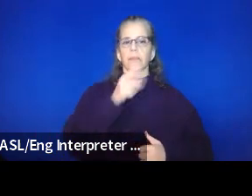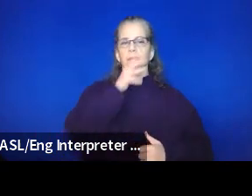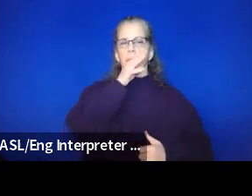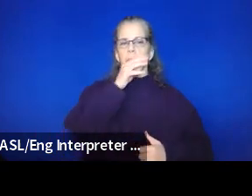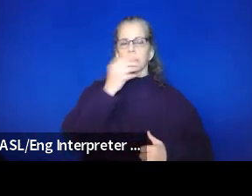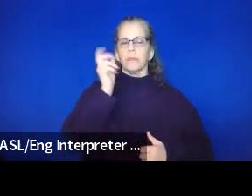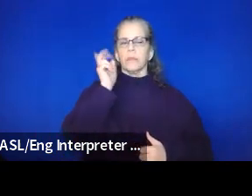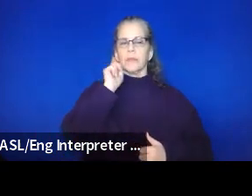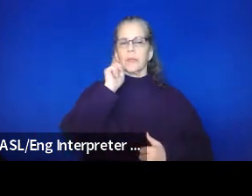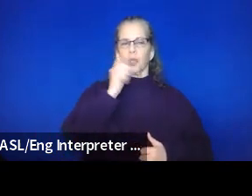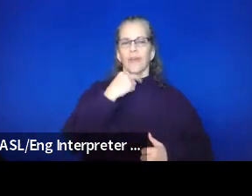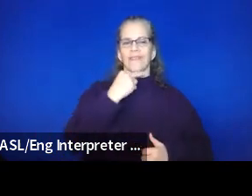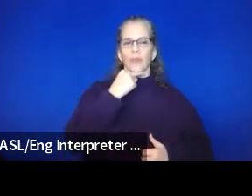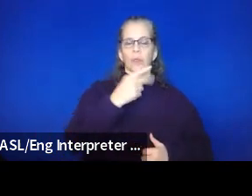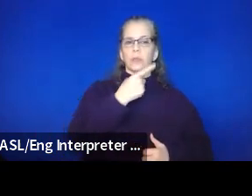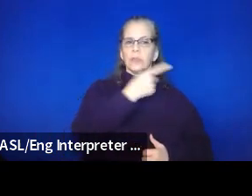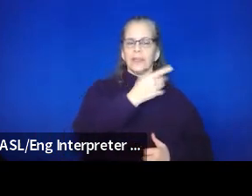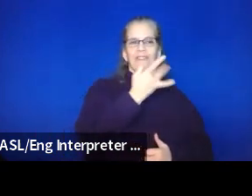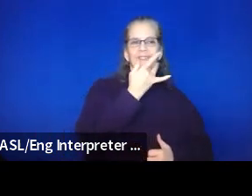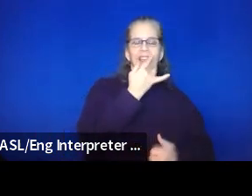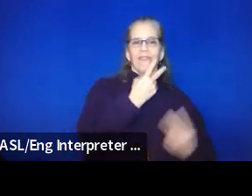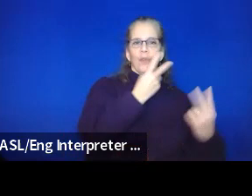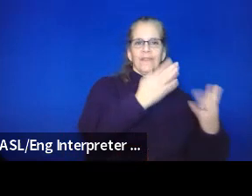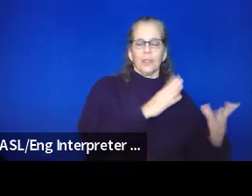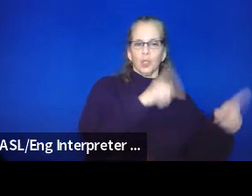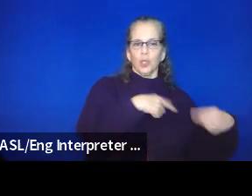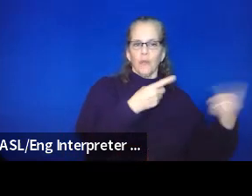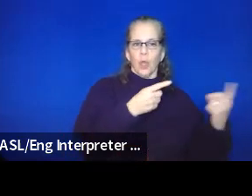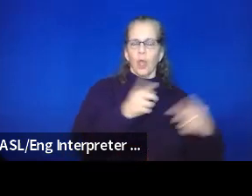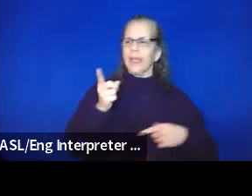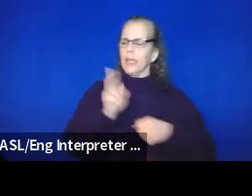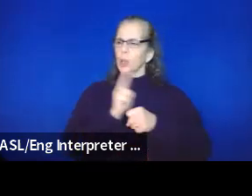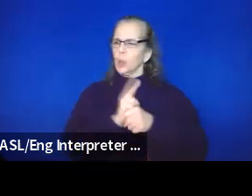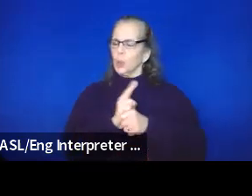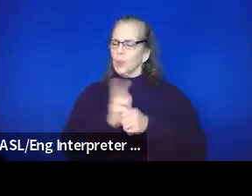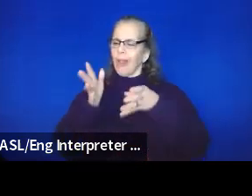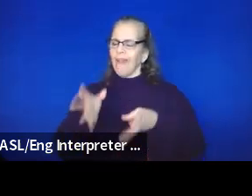He used the leftovers for lunch the next day.